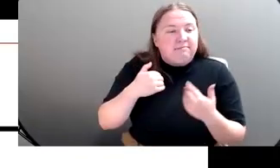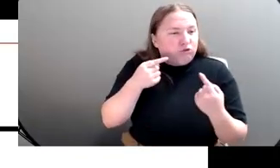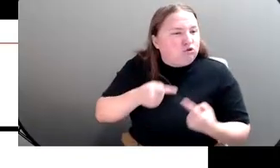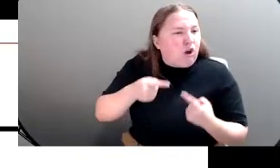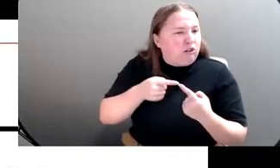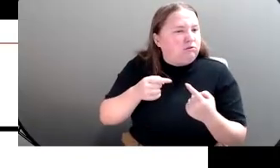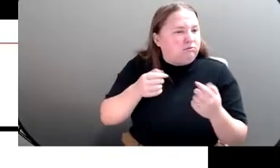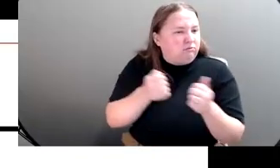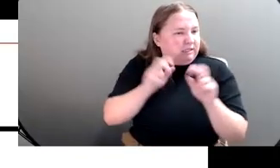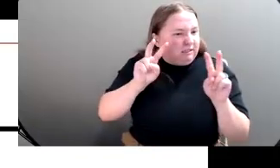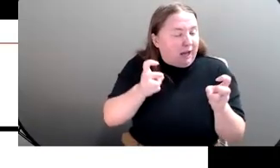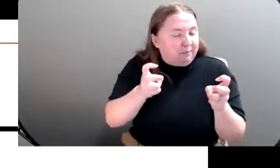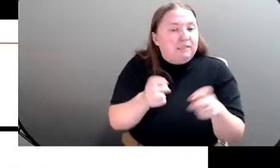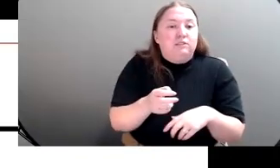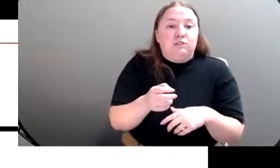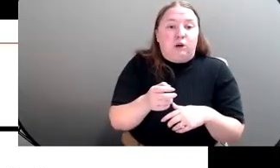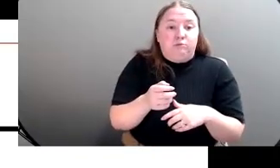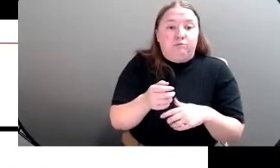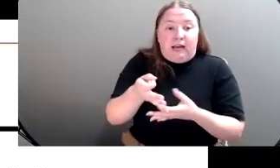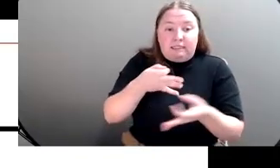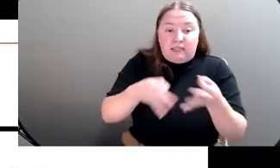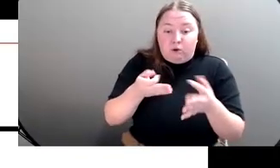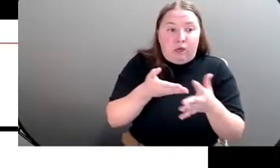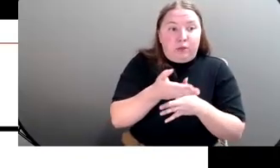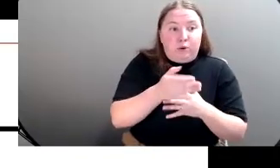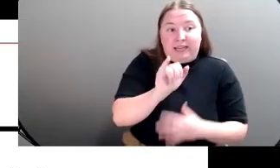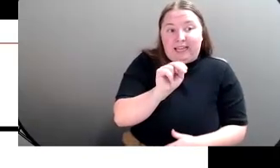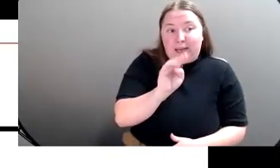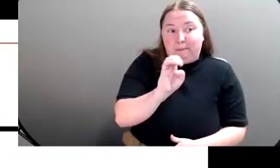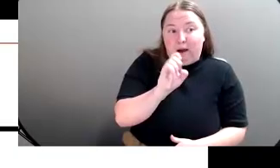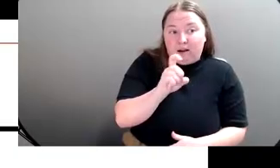rather than going through the Canvas inbox and sending that message.